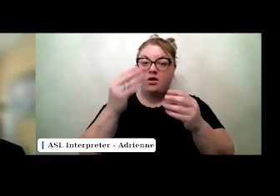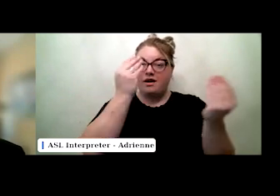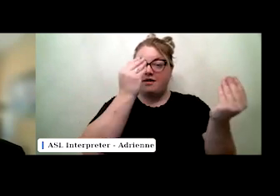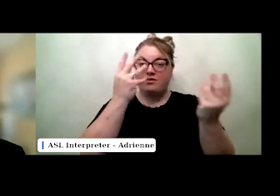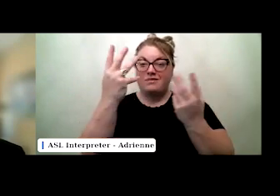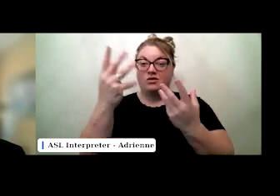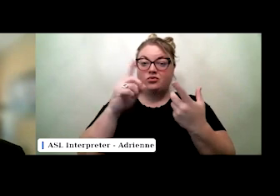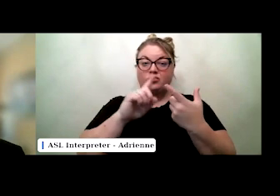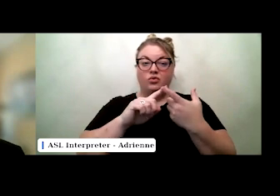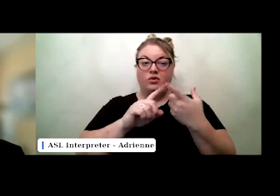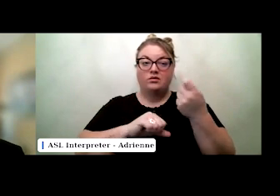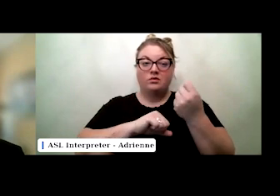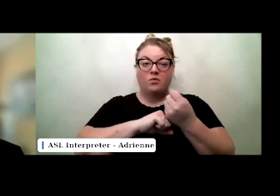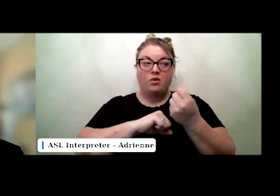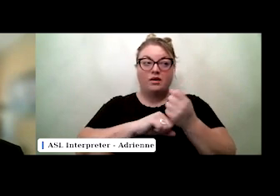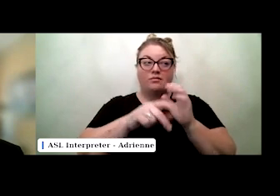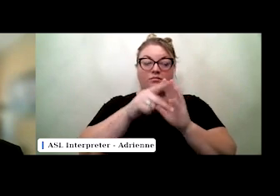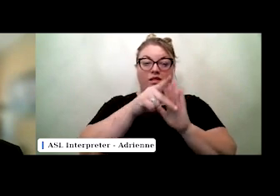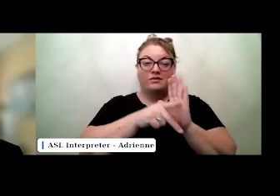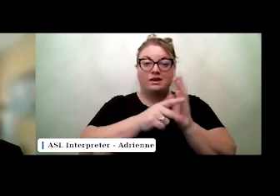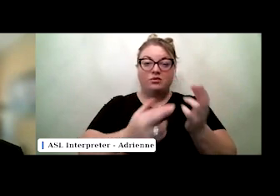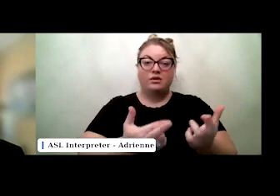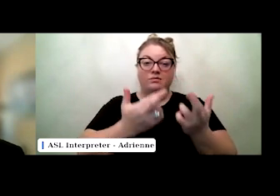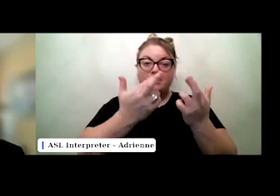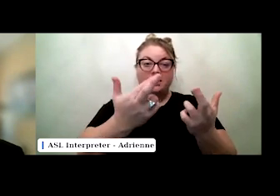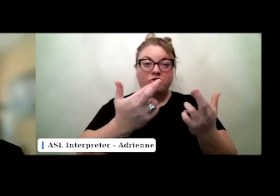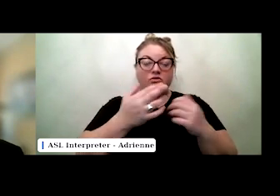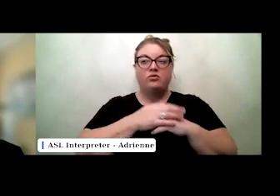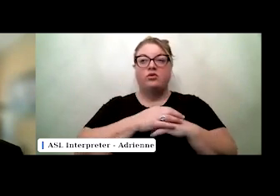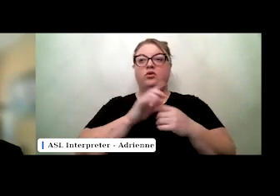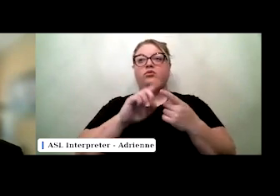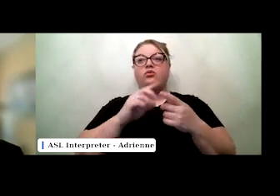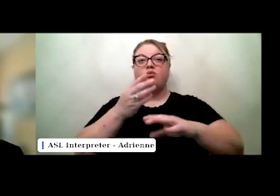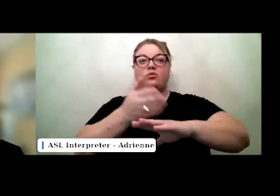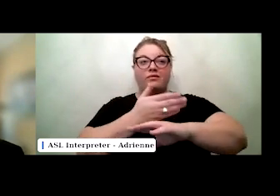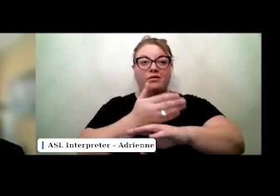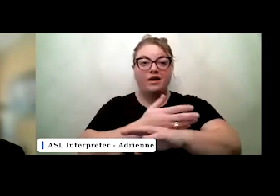To support the policy recommendations to refine the programs and.